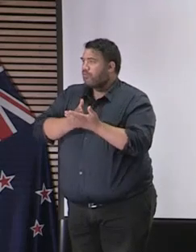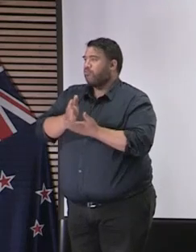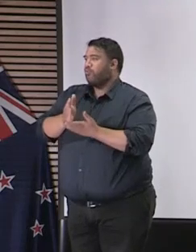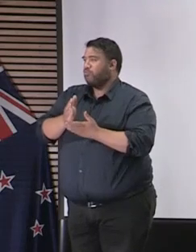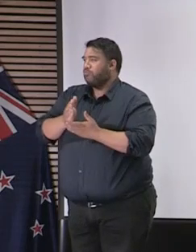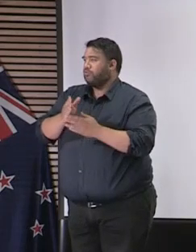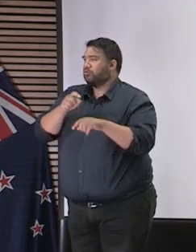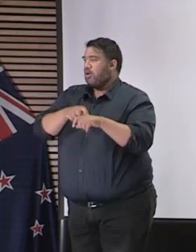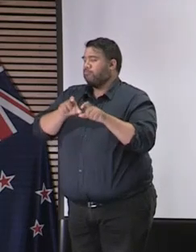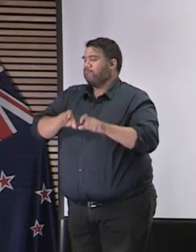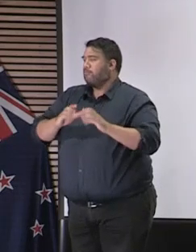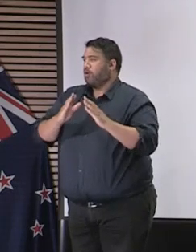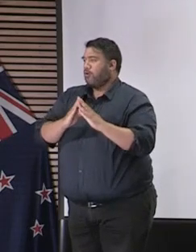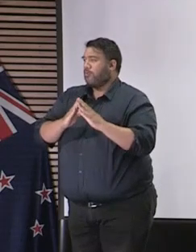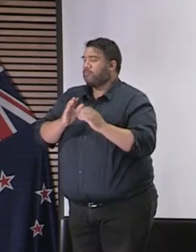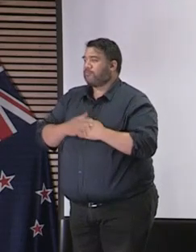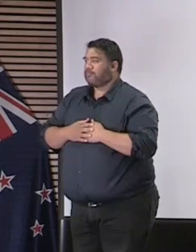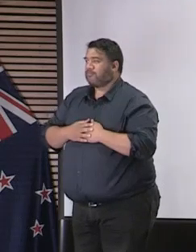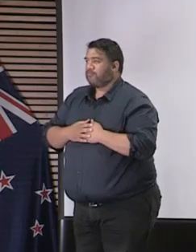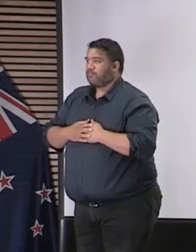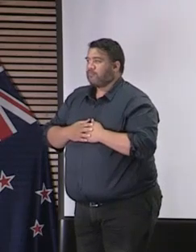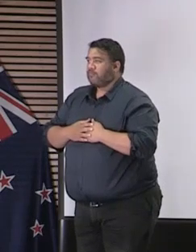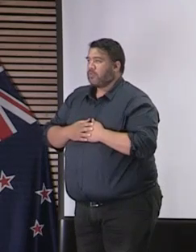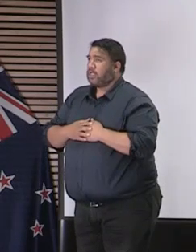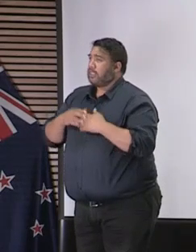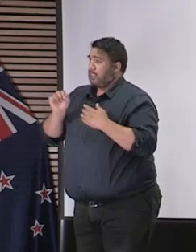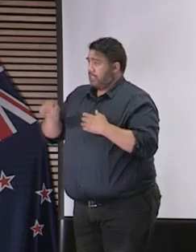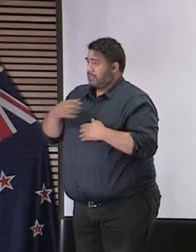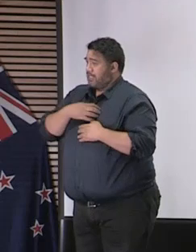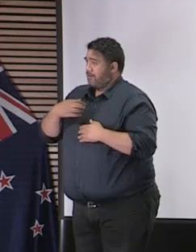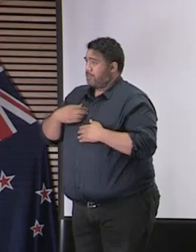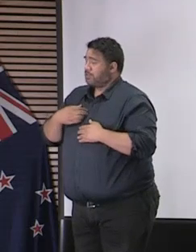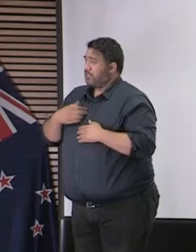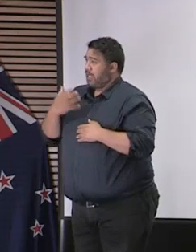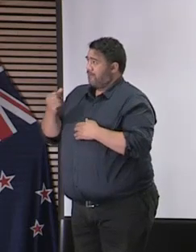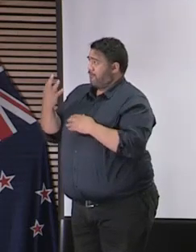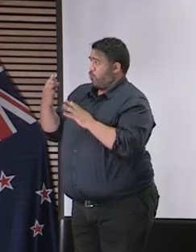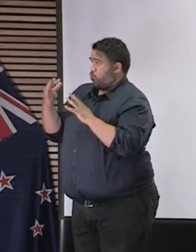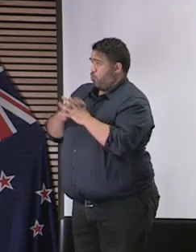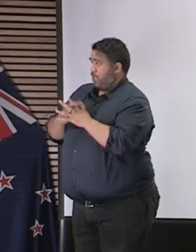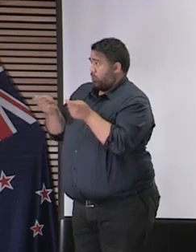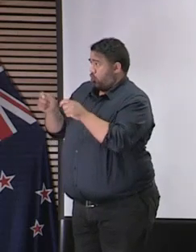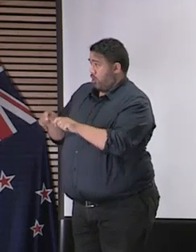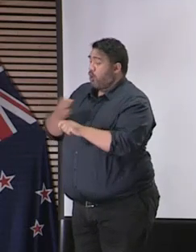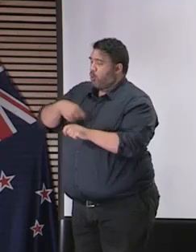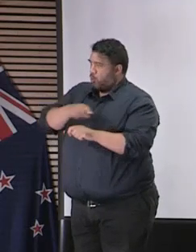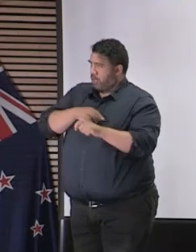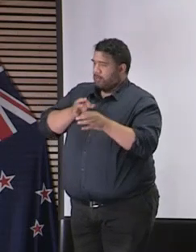today. I want to emphasise up front that we are still